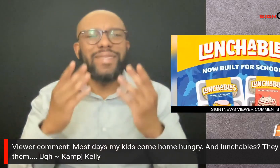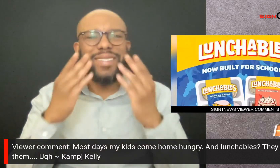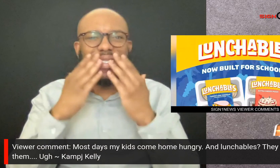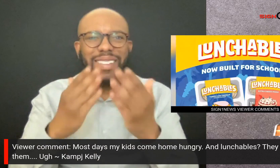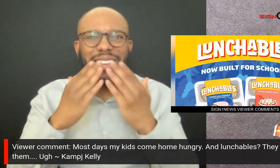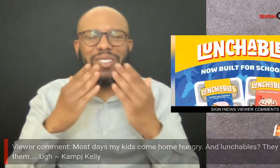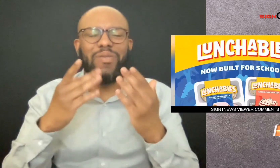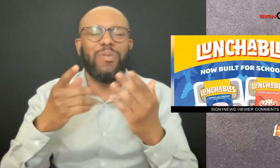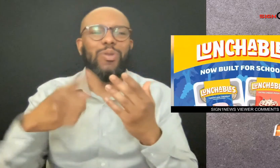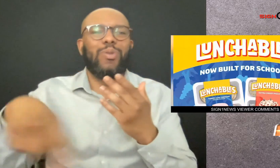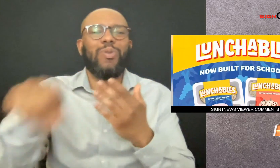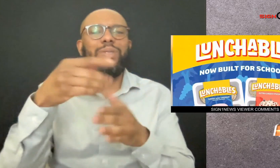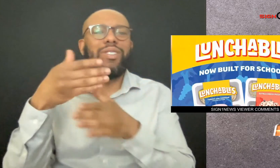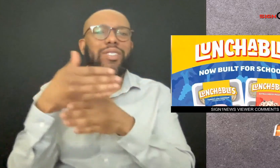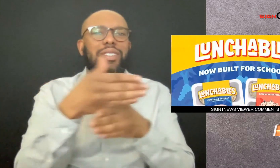Thank you everyone for sharing your thoughts.